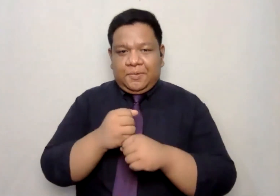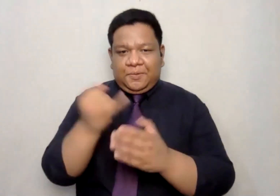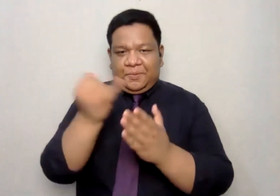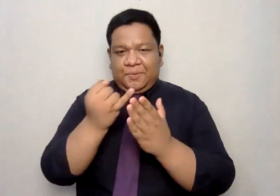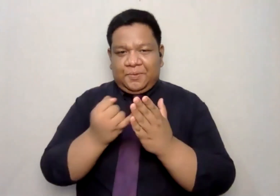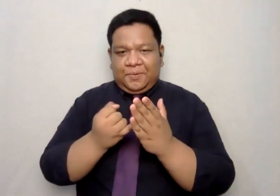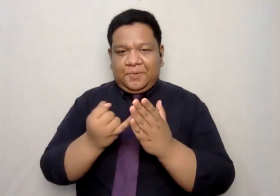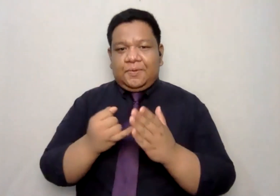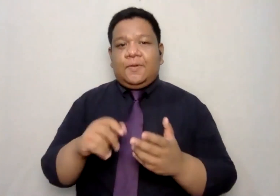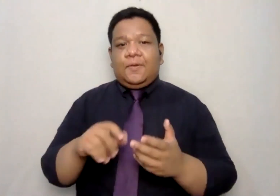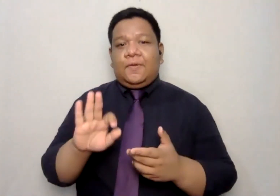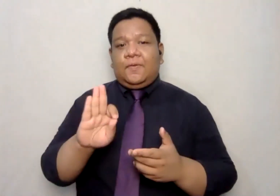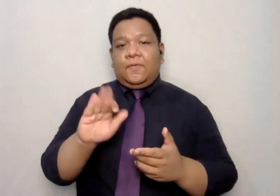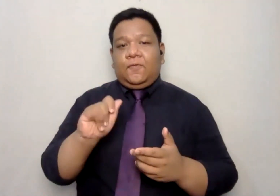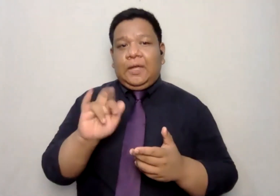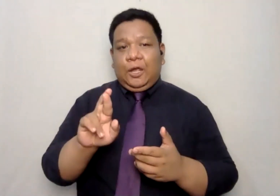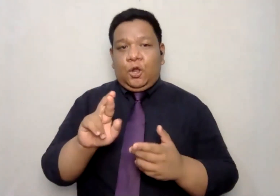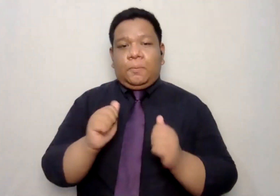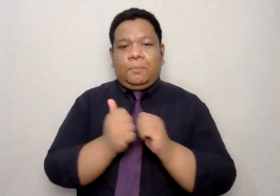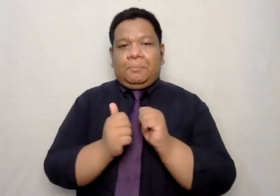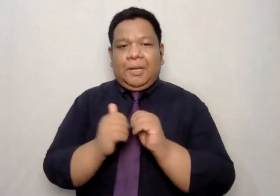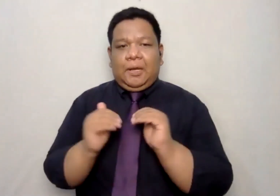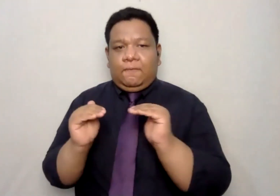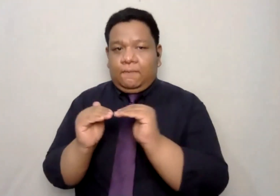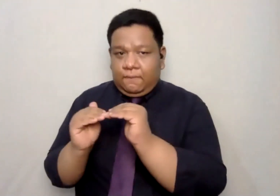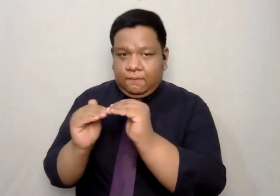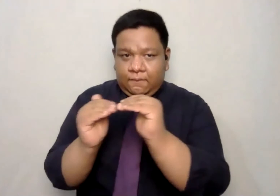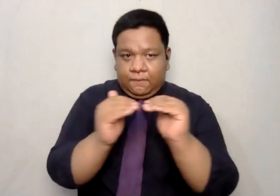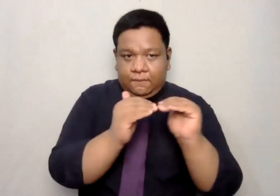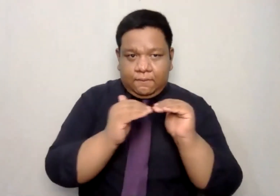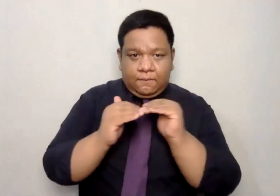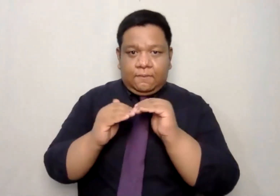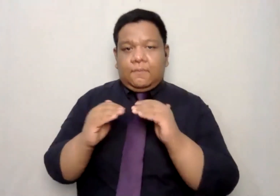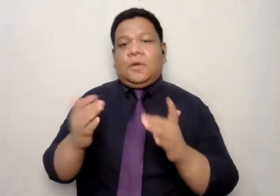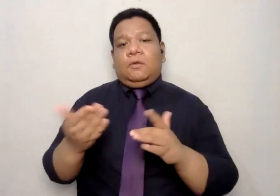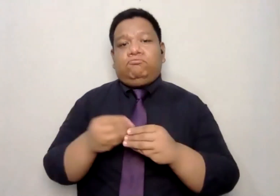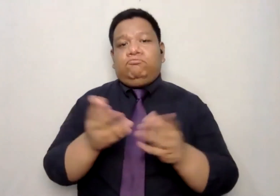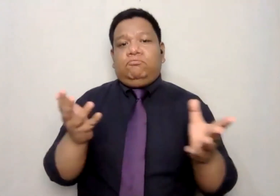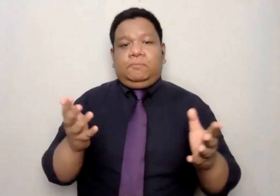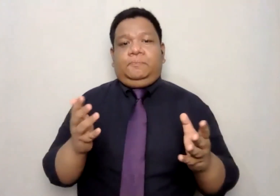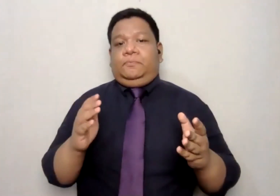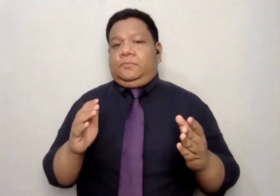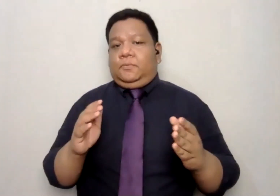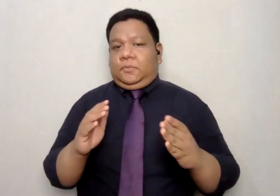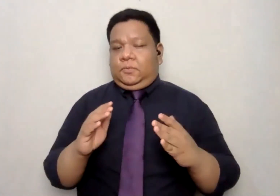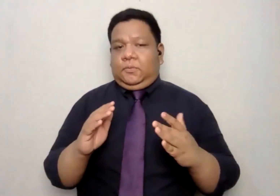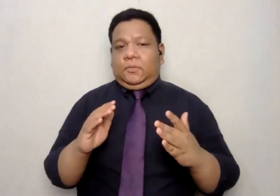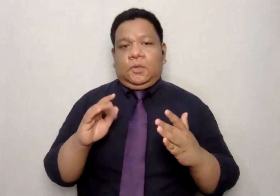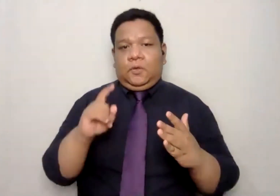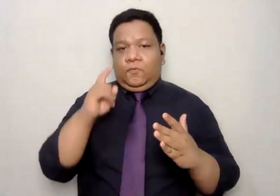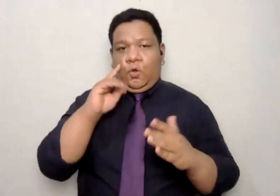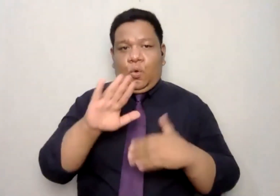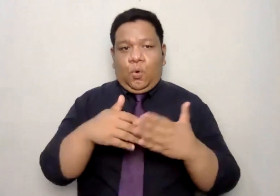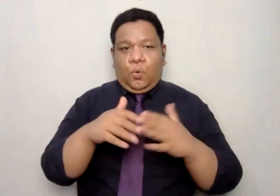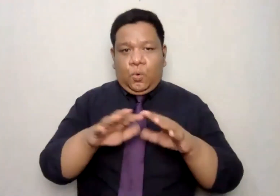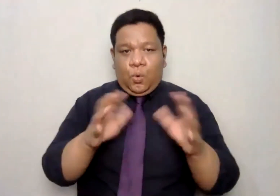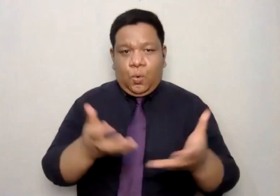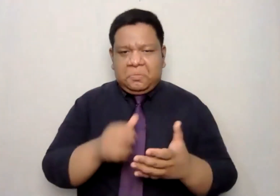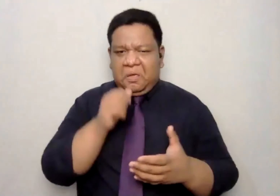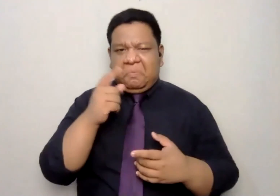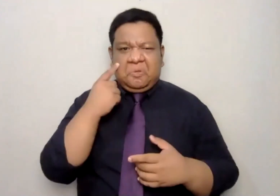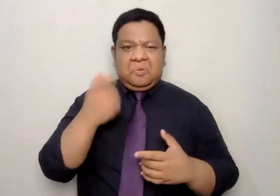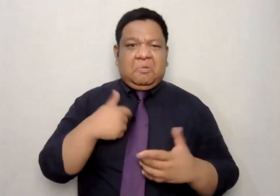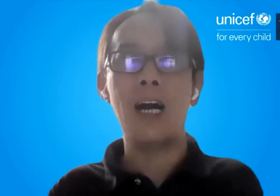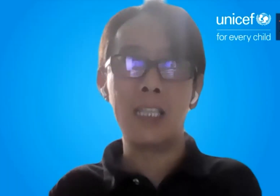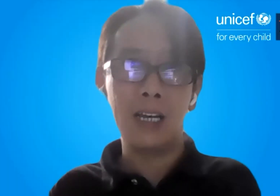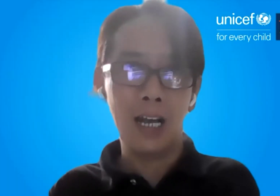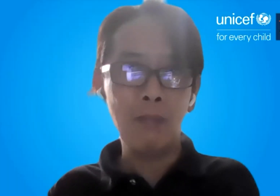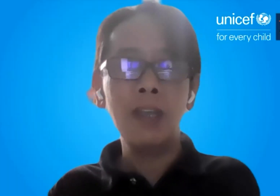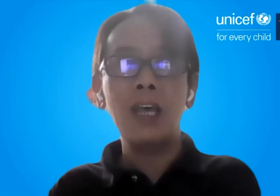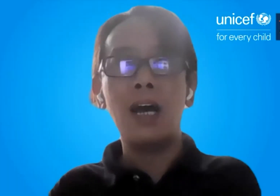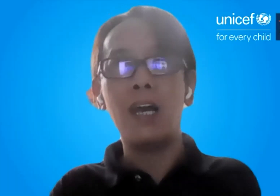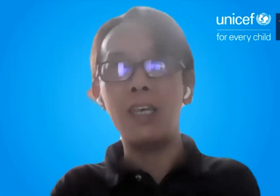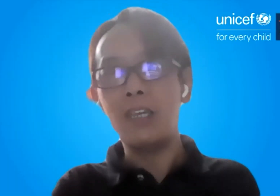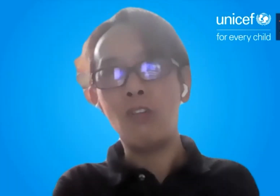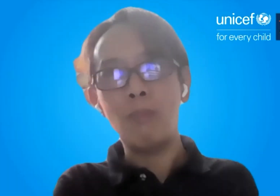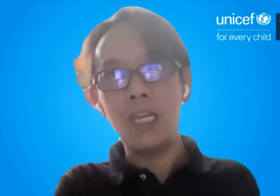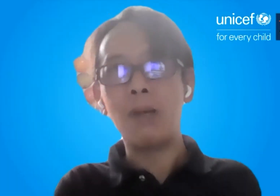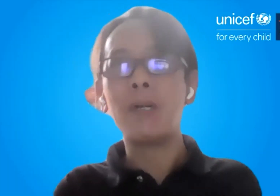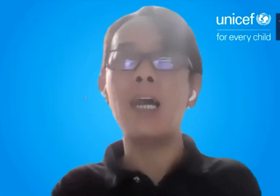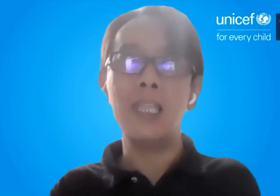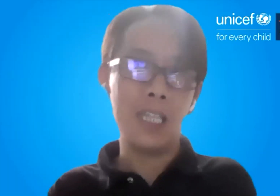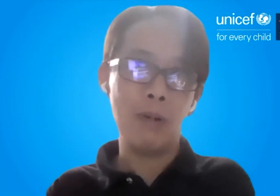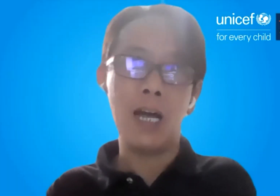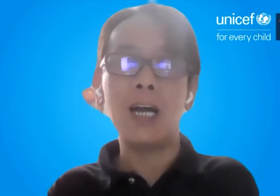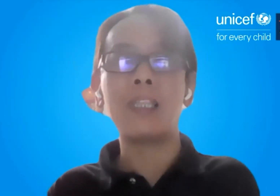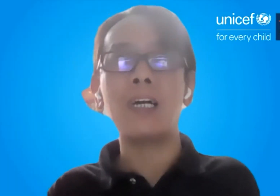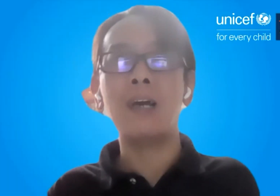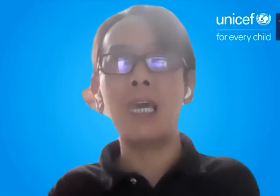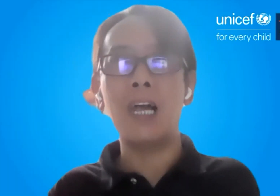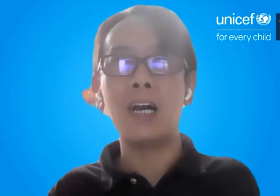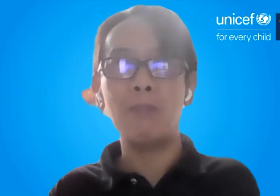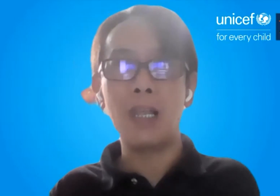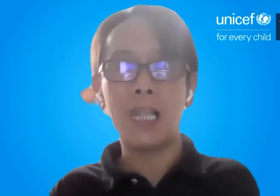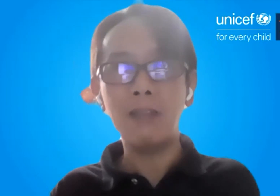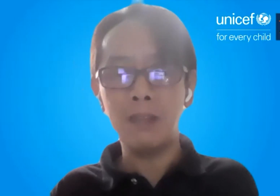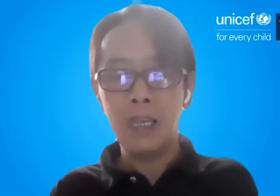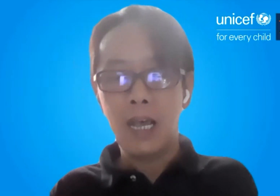Fair meaning fair distribution of vaccines around the world, not rich countries should have access but the poor ones as well. It has to be fair.